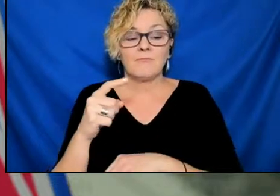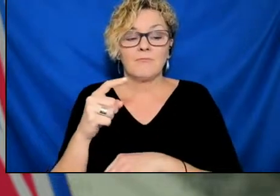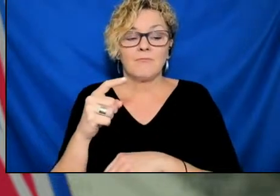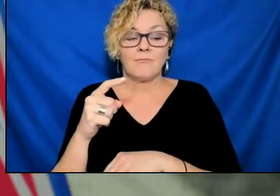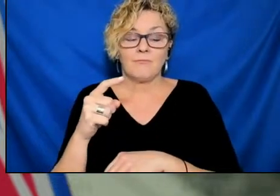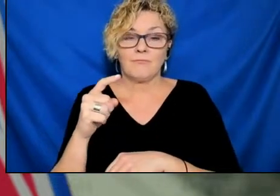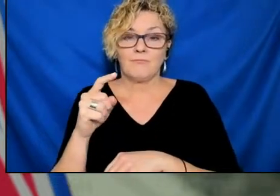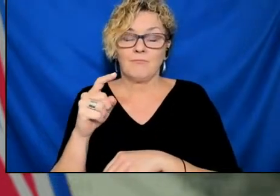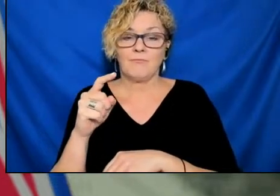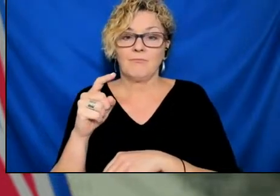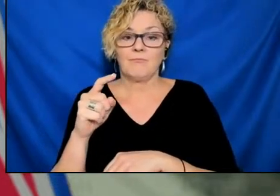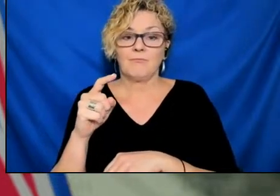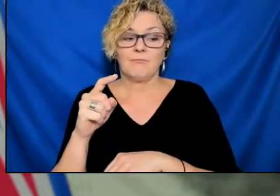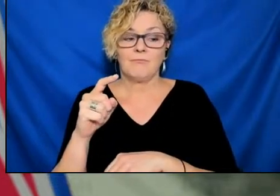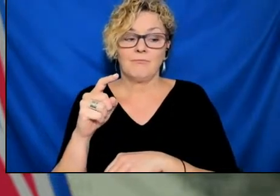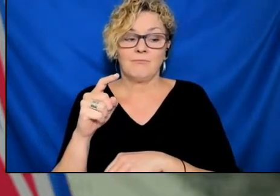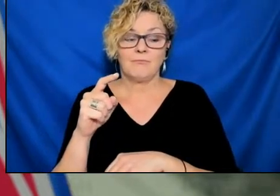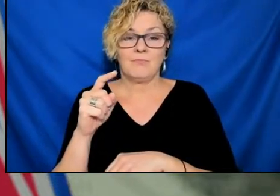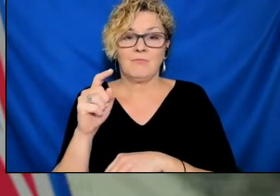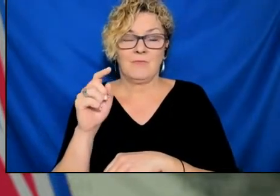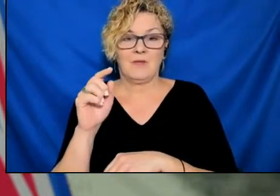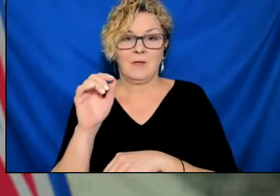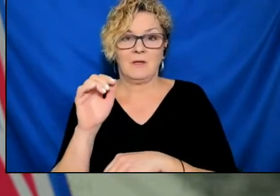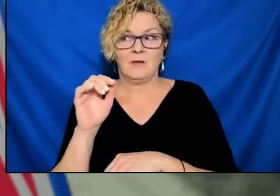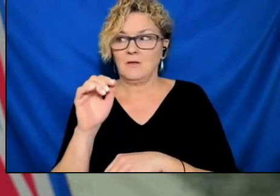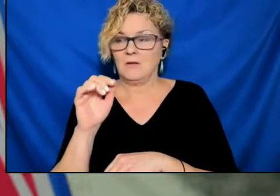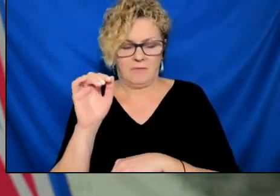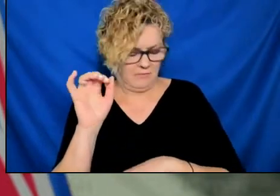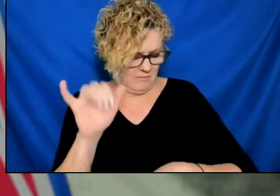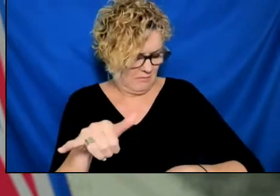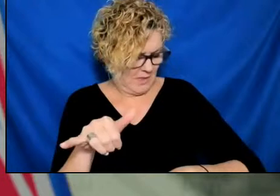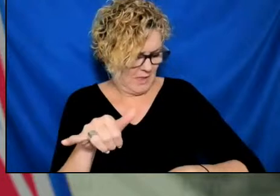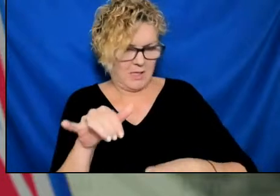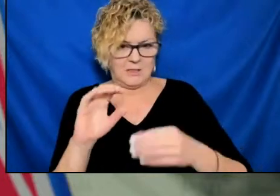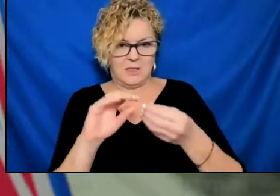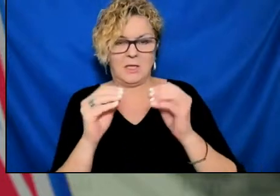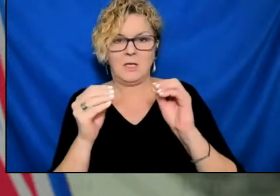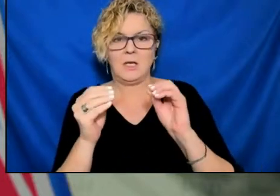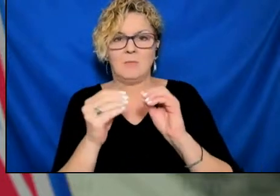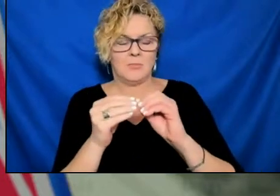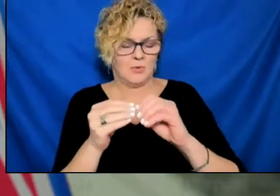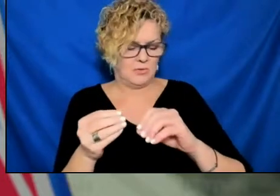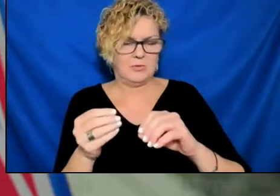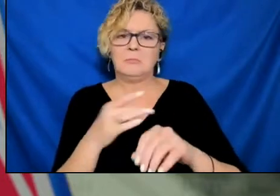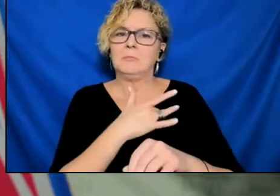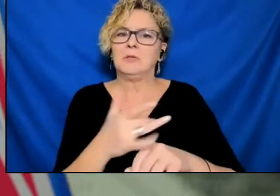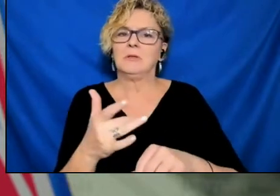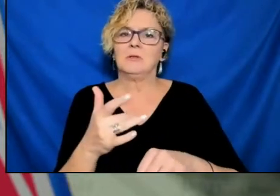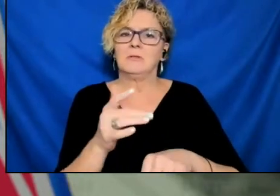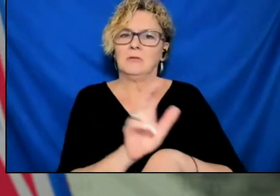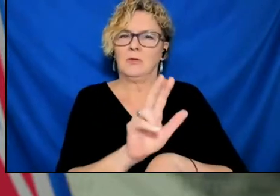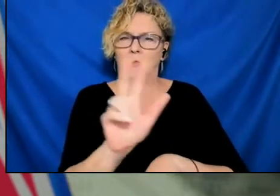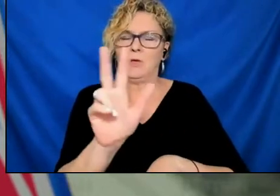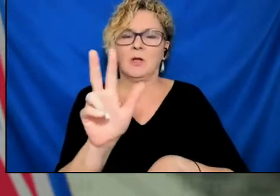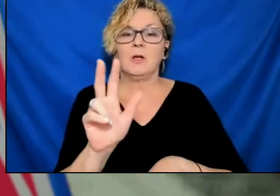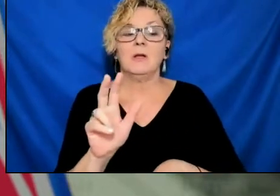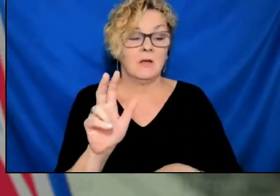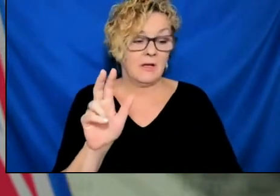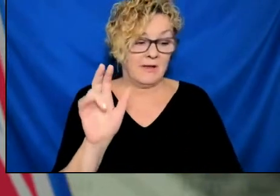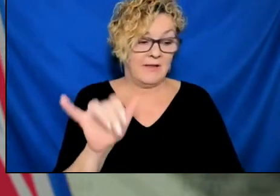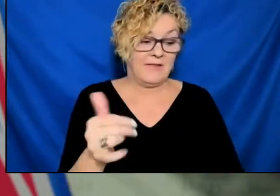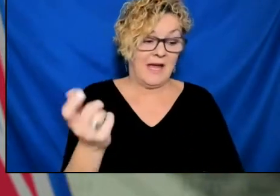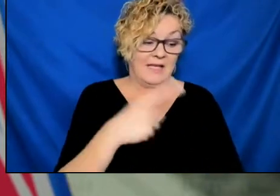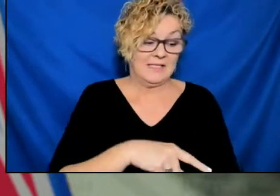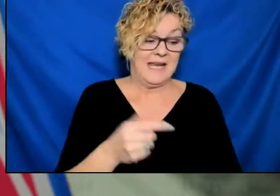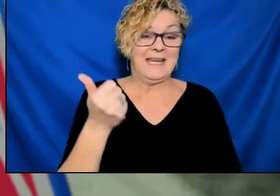on our 3:00 statement, our